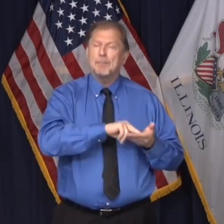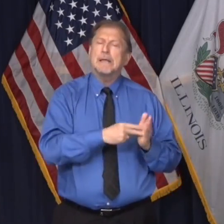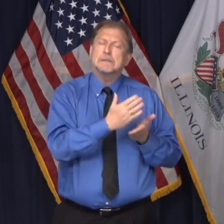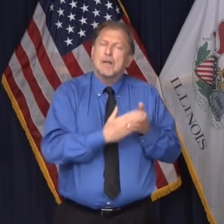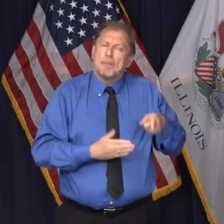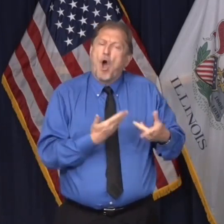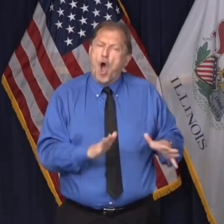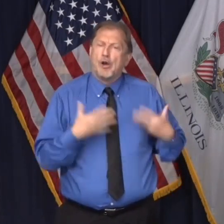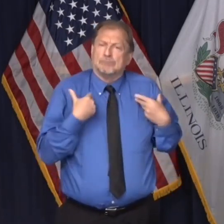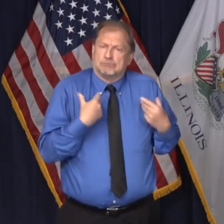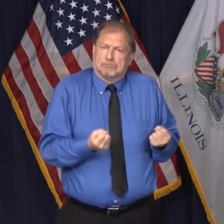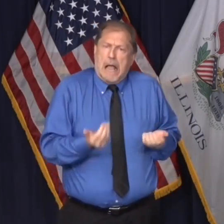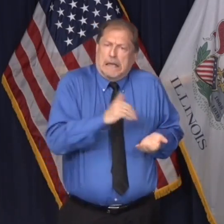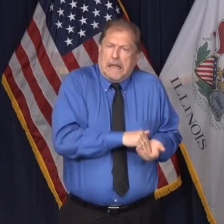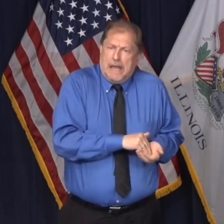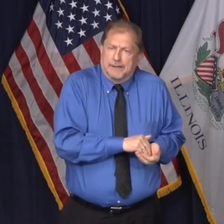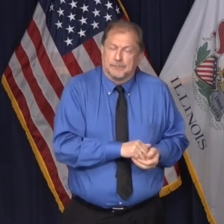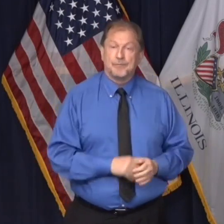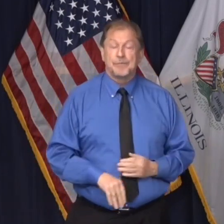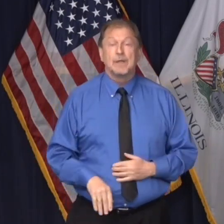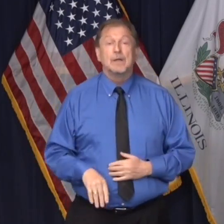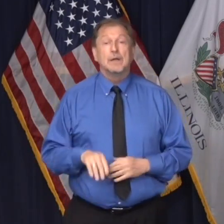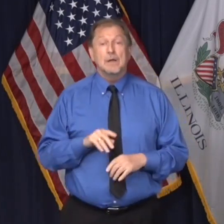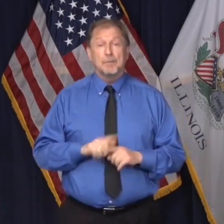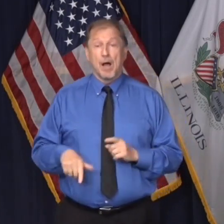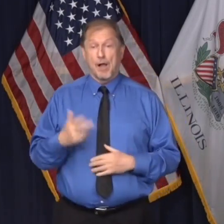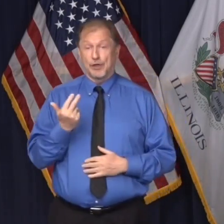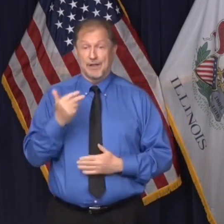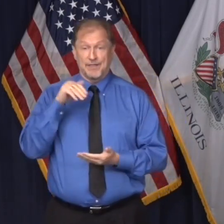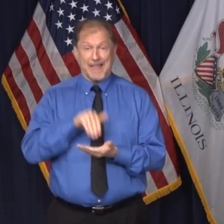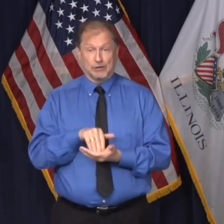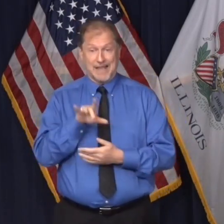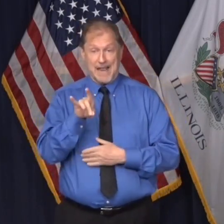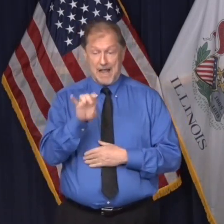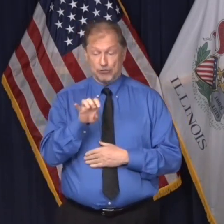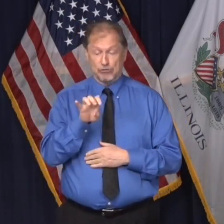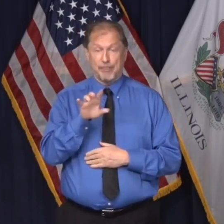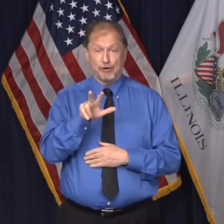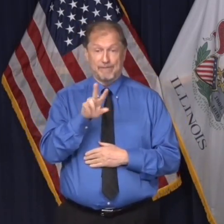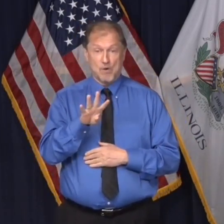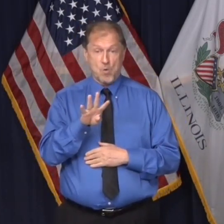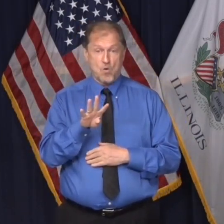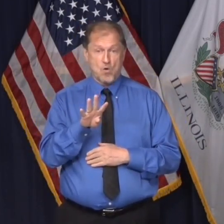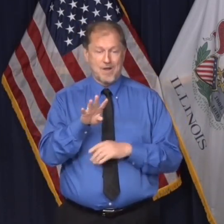CASES FOR A STATE TOTAL OF 63,840 CASES WHICH INCLUDES MANY